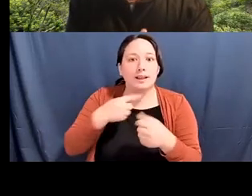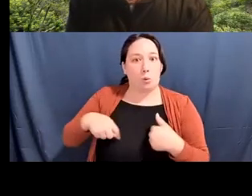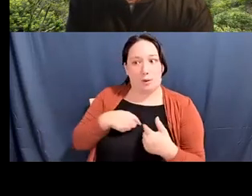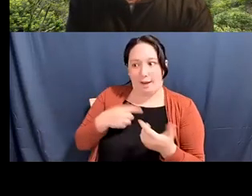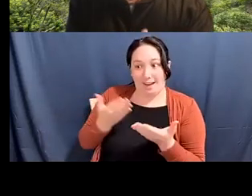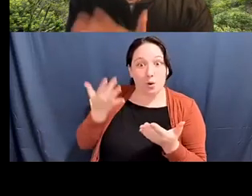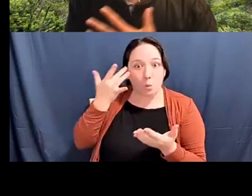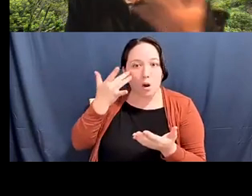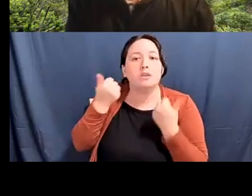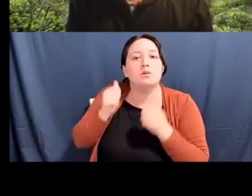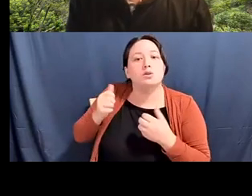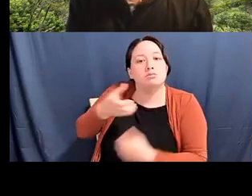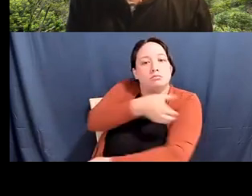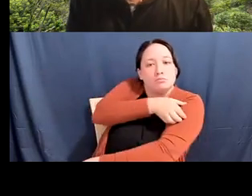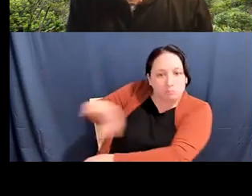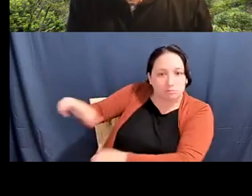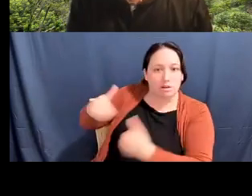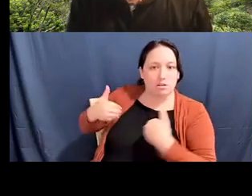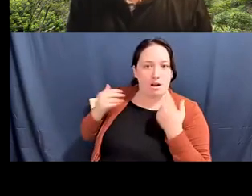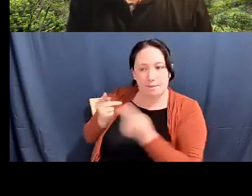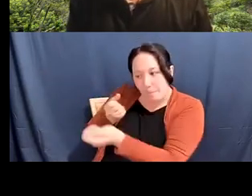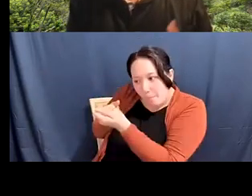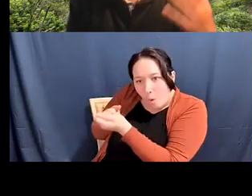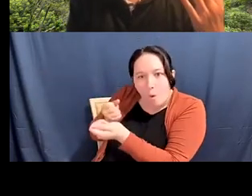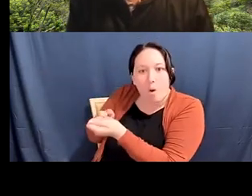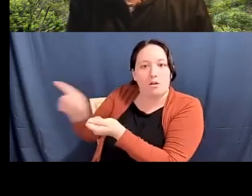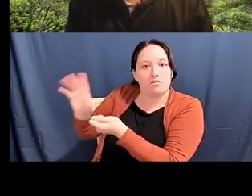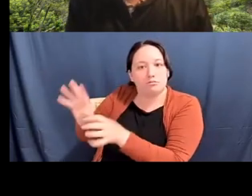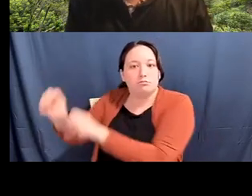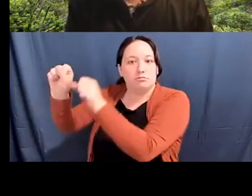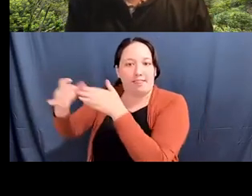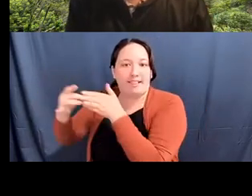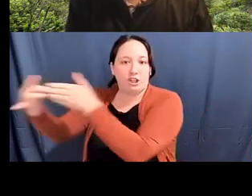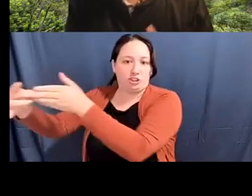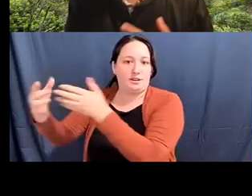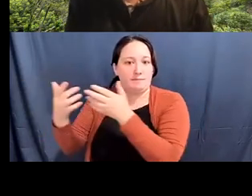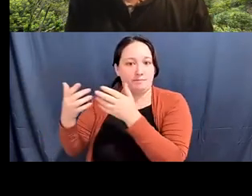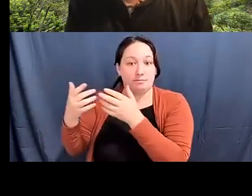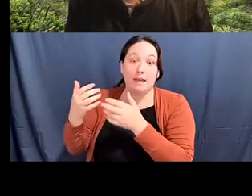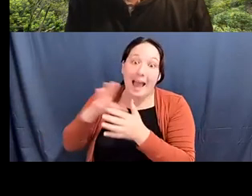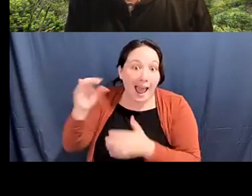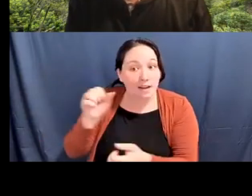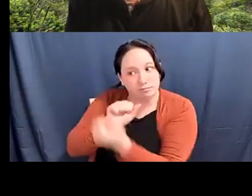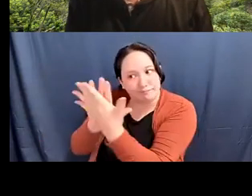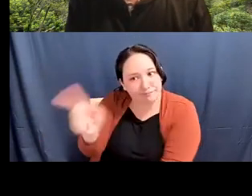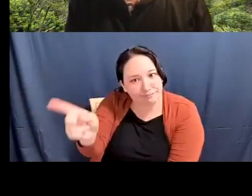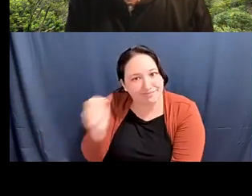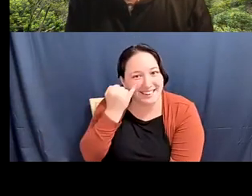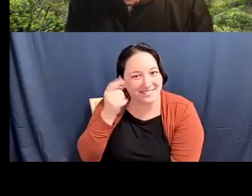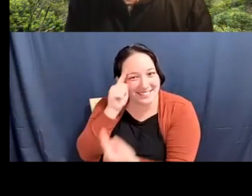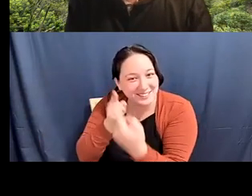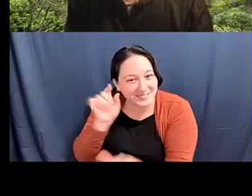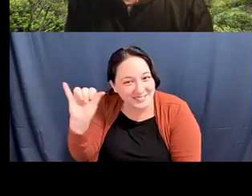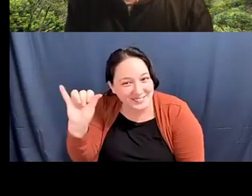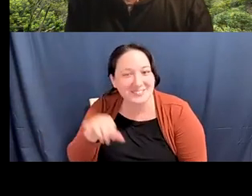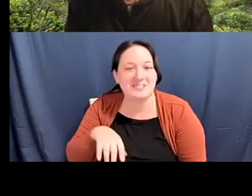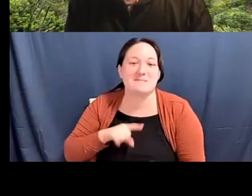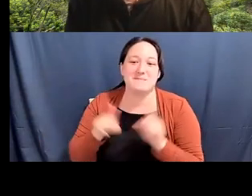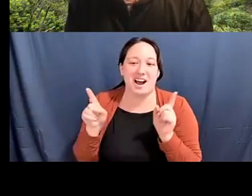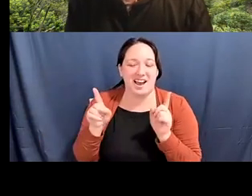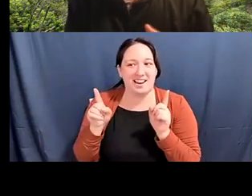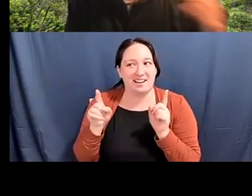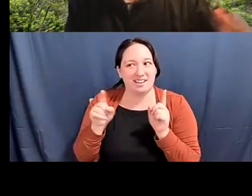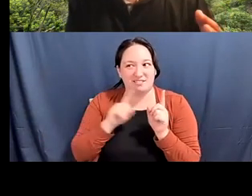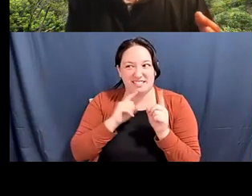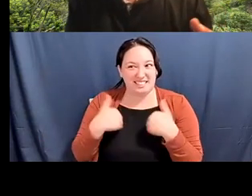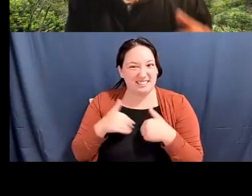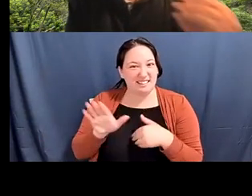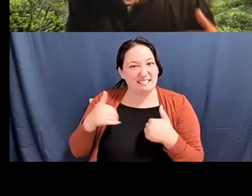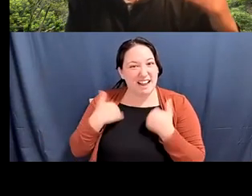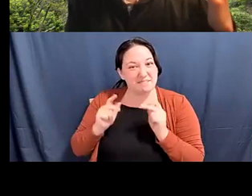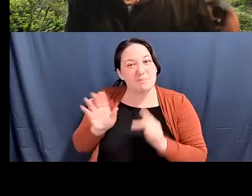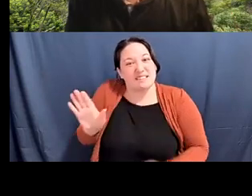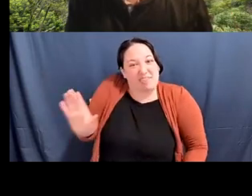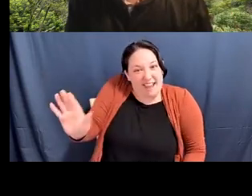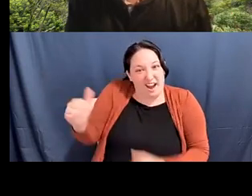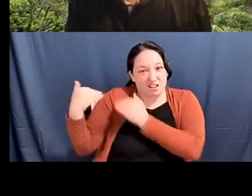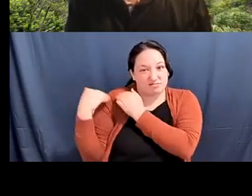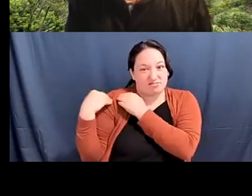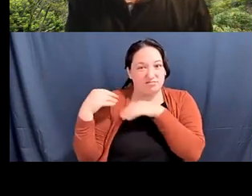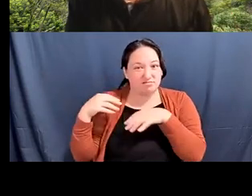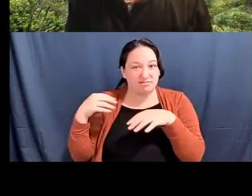Alex Tom he/him: And we're here to support it and to give you very real talk when we don't agree, but young people it's their... it's their leadership right now to figure out some of these big questions like